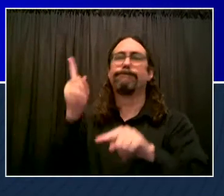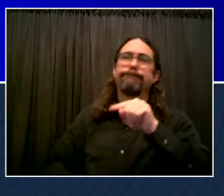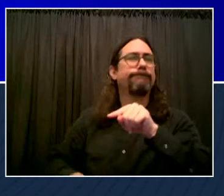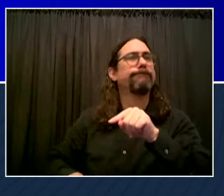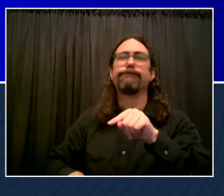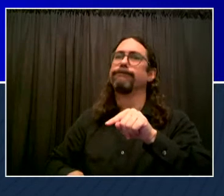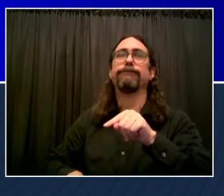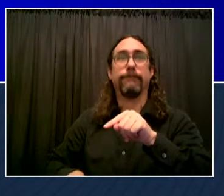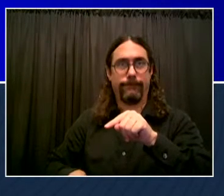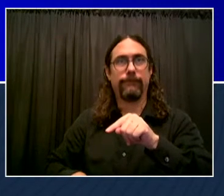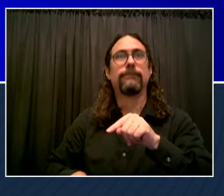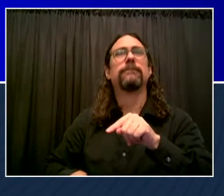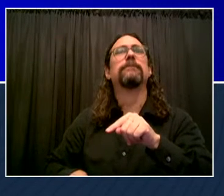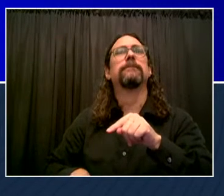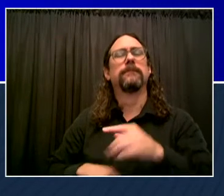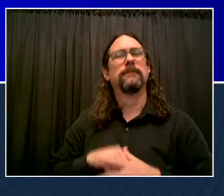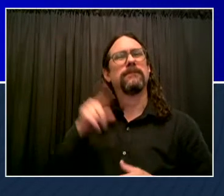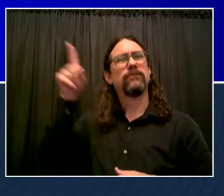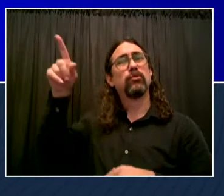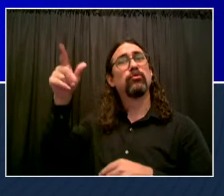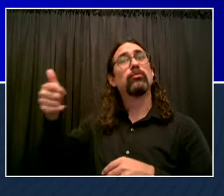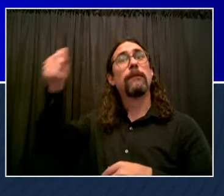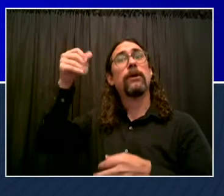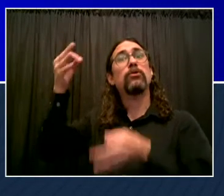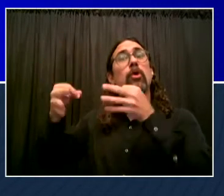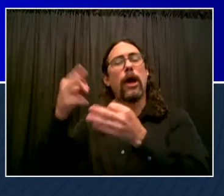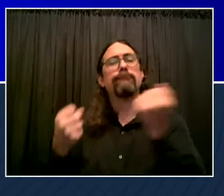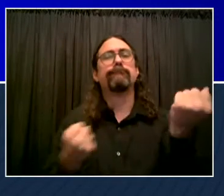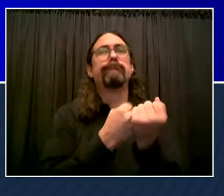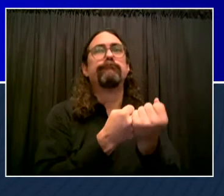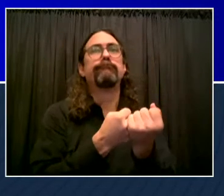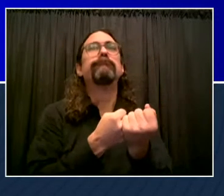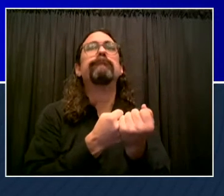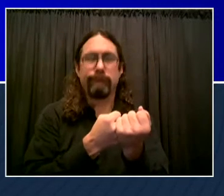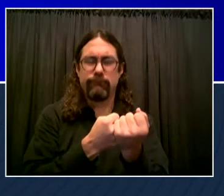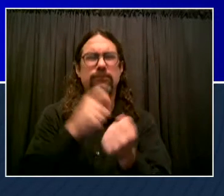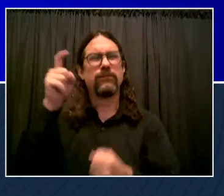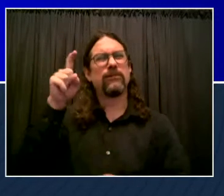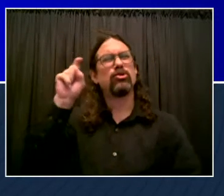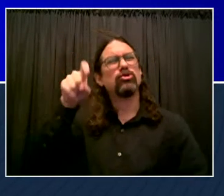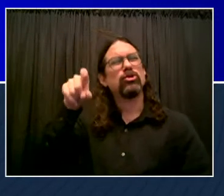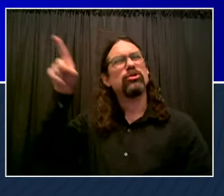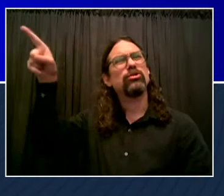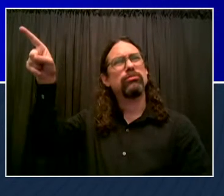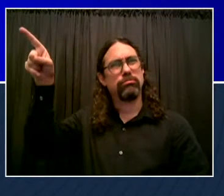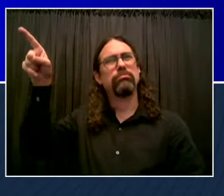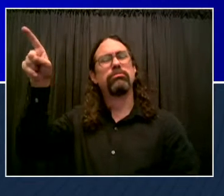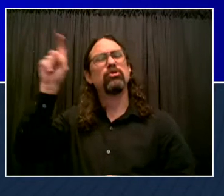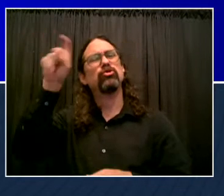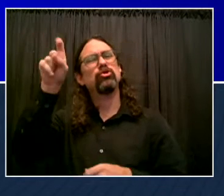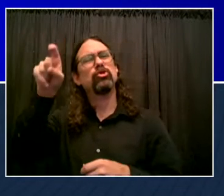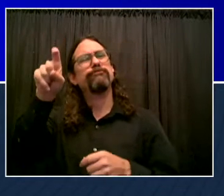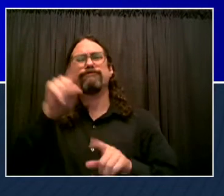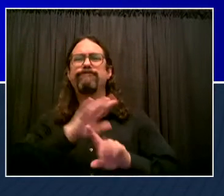BY NOT ACTING, THE SUPREME COURT MADE A TROUBLING DECISION THAT HAS IMPILCATIONS FOR US IN NEW